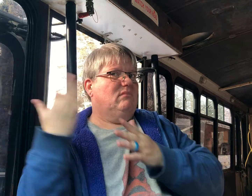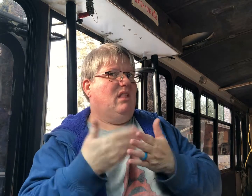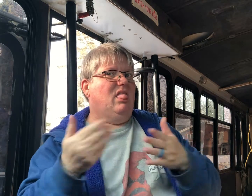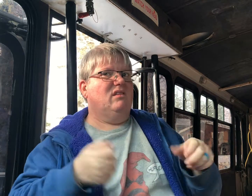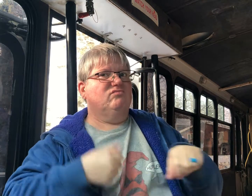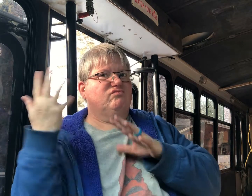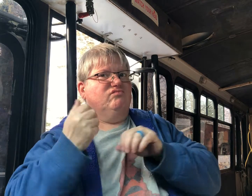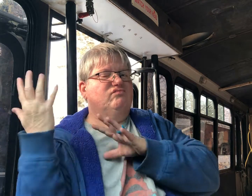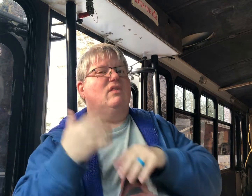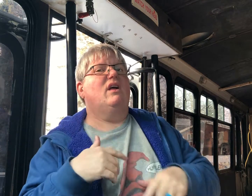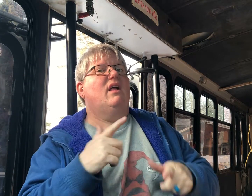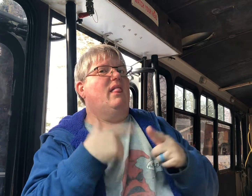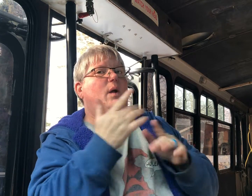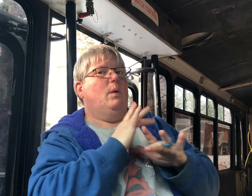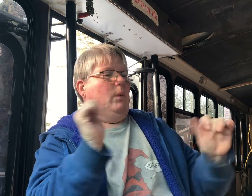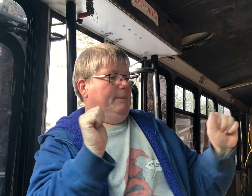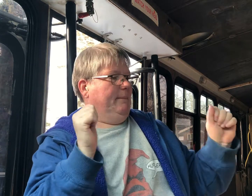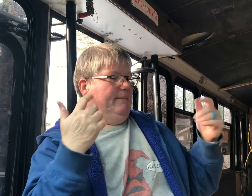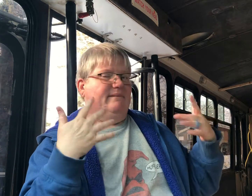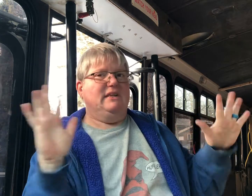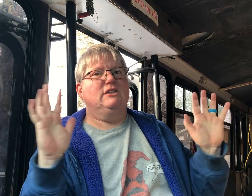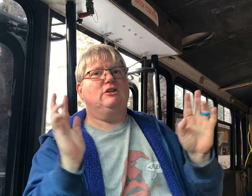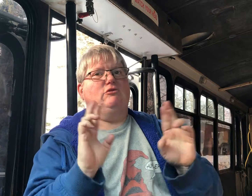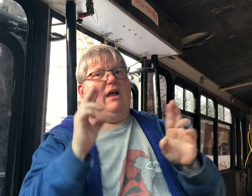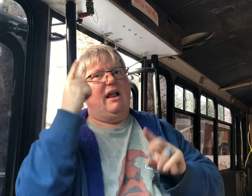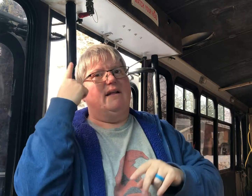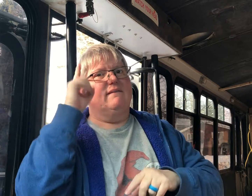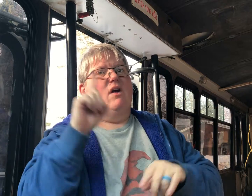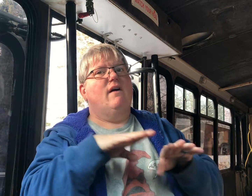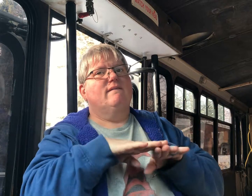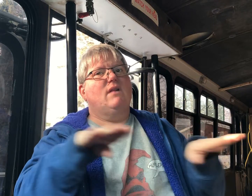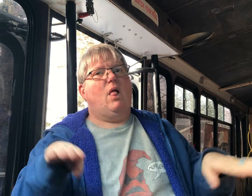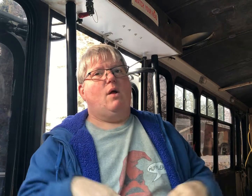and get rid of all of it and this would be empty and ready for the floor.